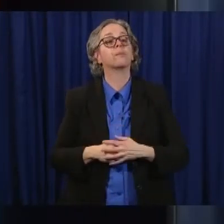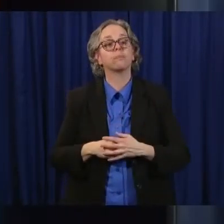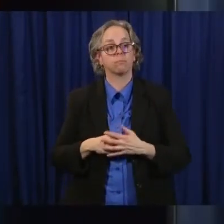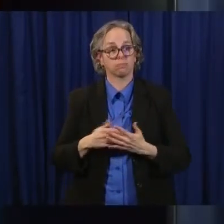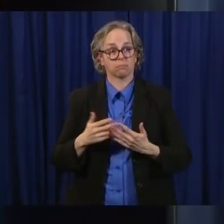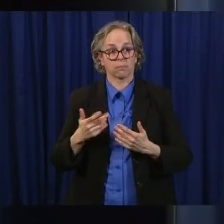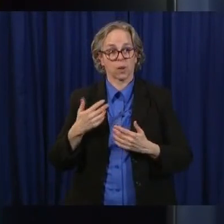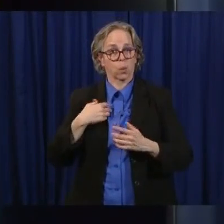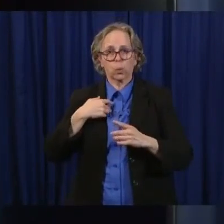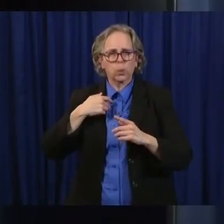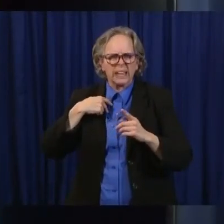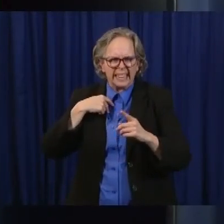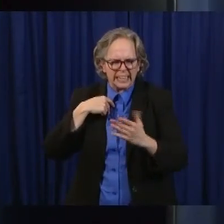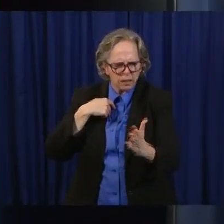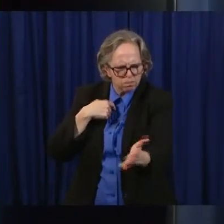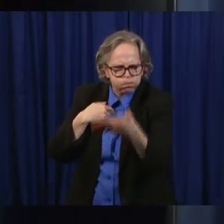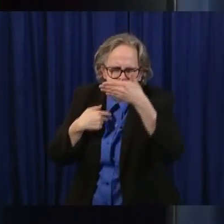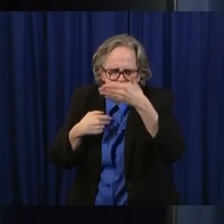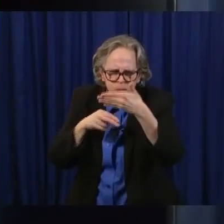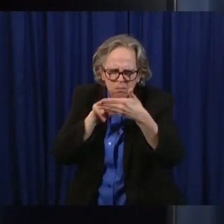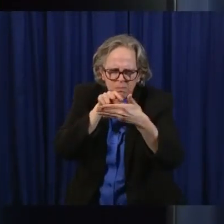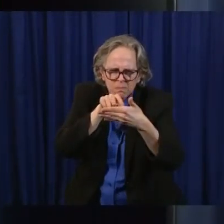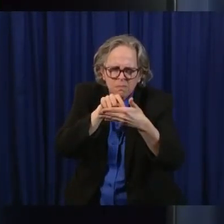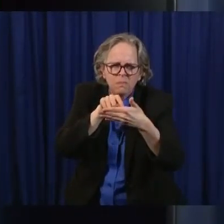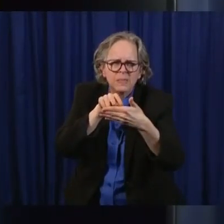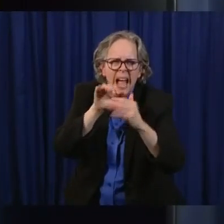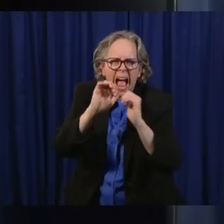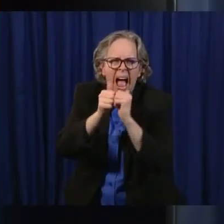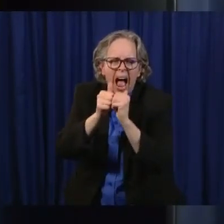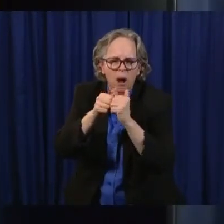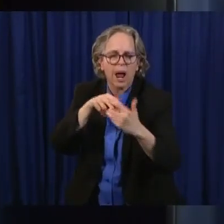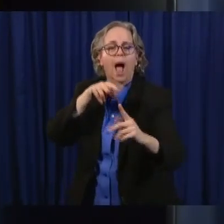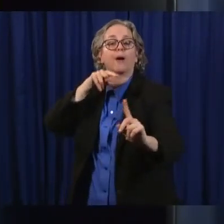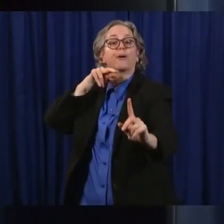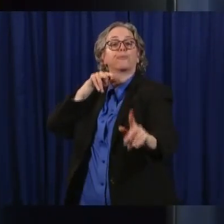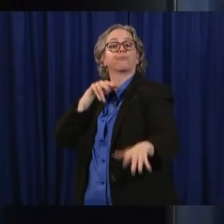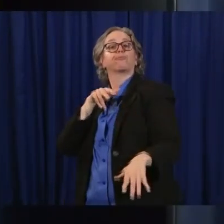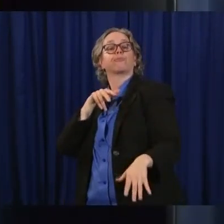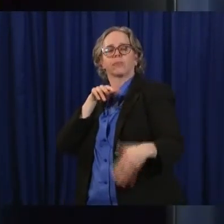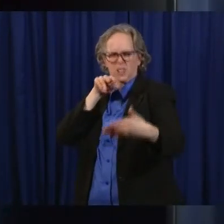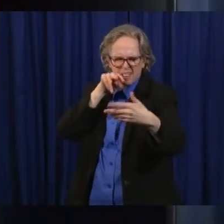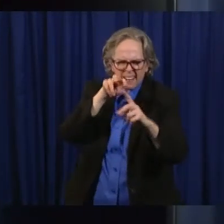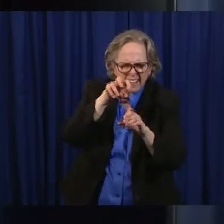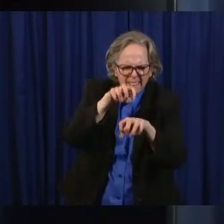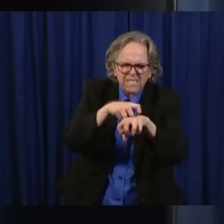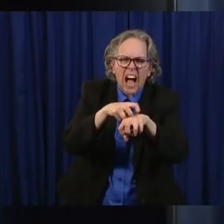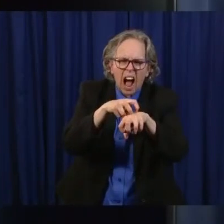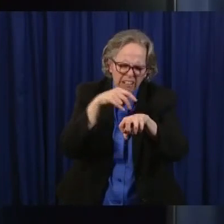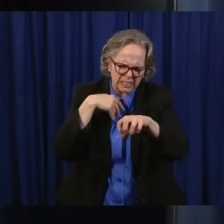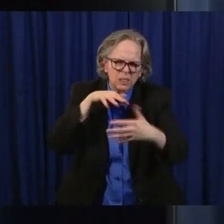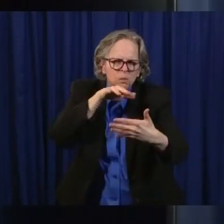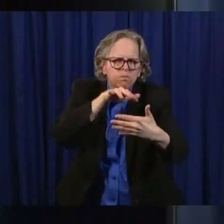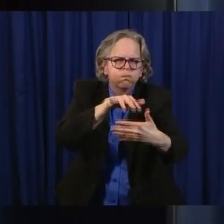BEFORE A STRING TO TRACK AND PREDICT HOW THE DISEASE IS GOING TO MOVE WITHIN THE POPULATION AS A MUCH LARGER